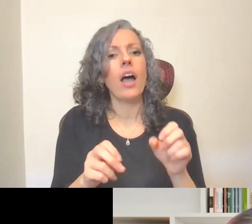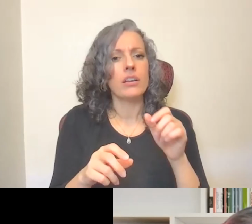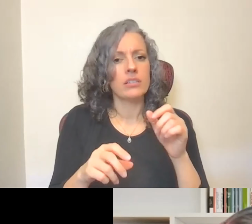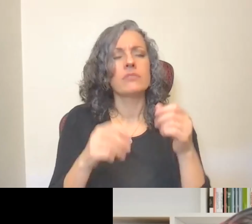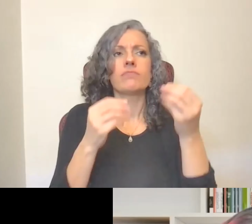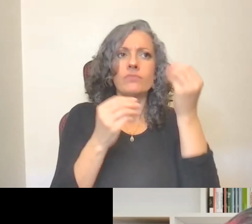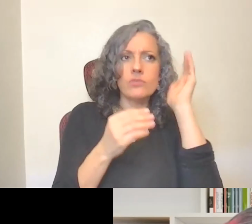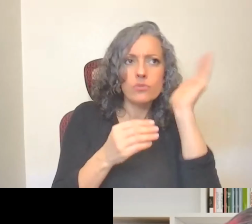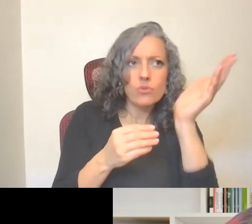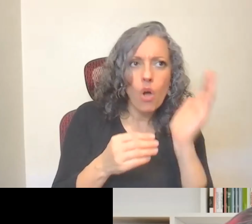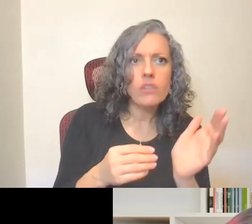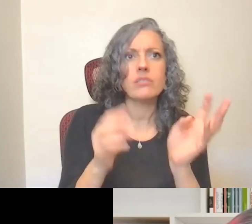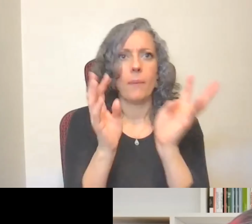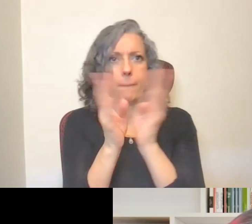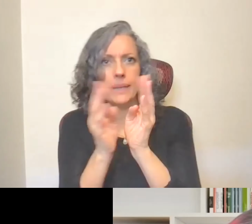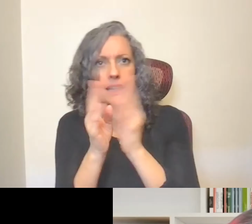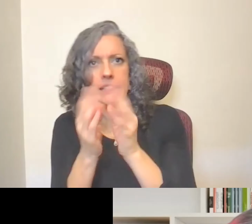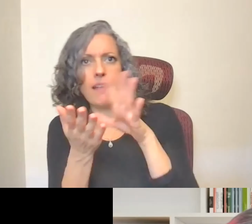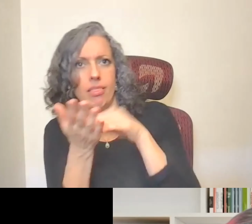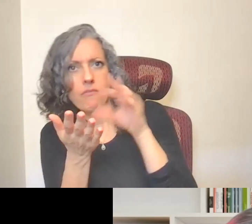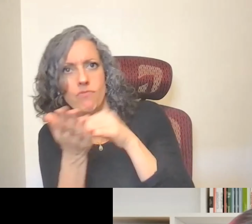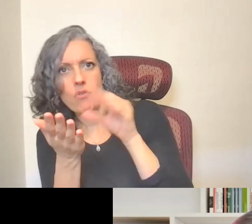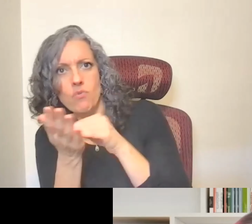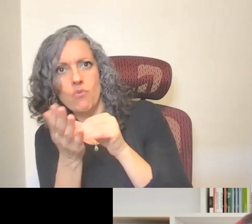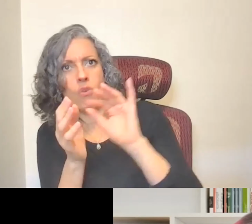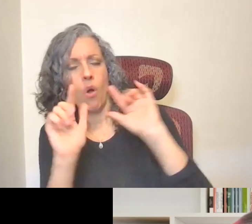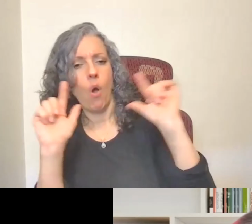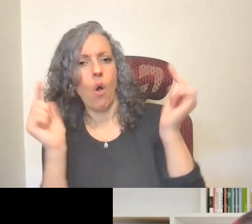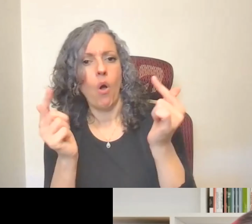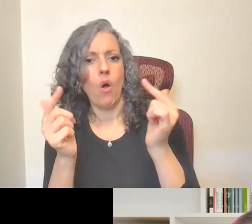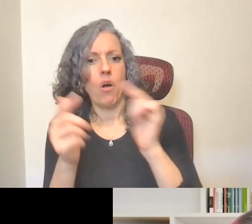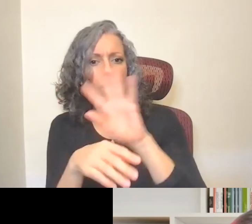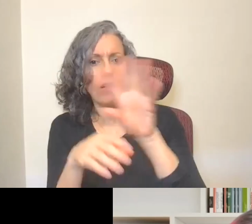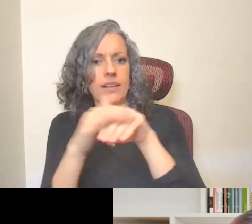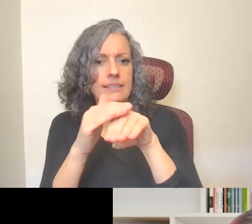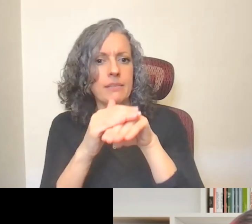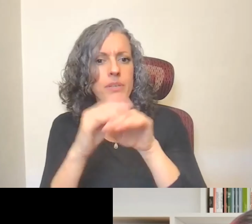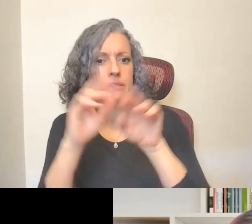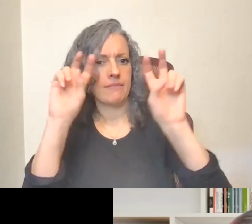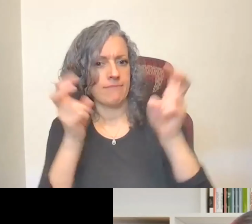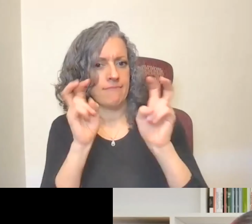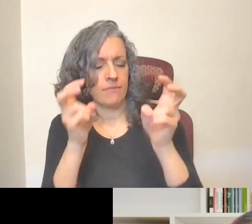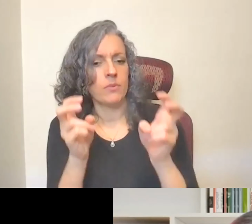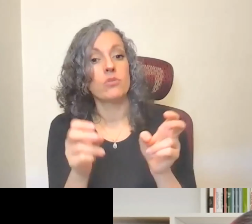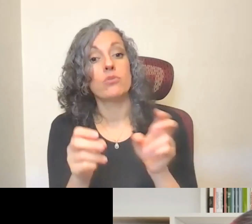meeting amazing people around the topic. So it's kind of the other way around. Like, today I think